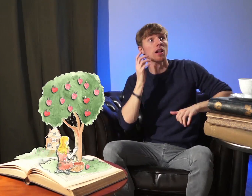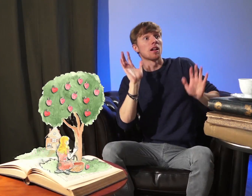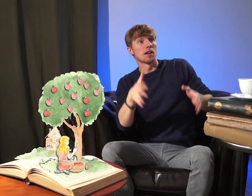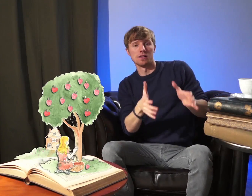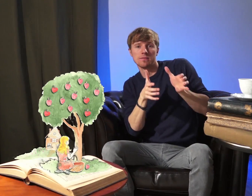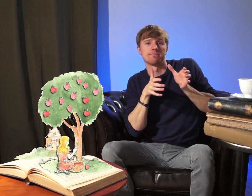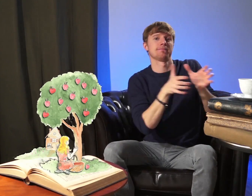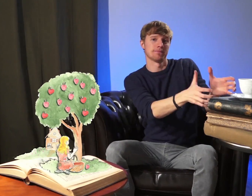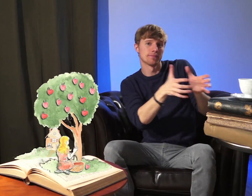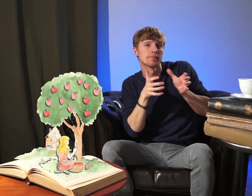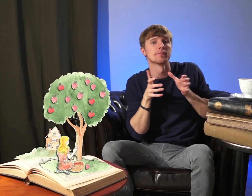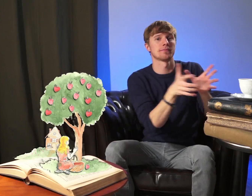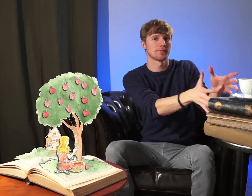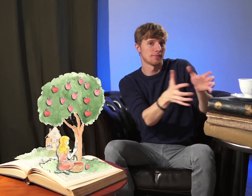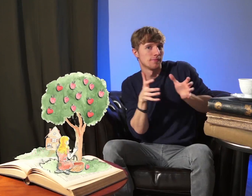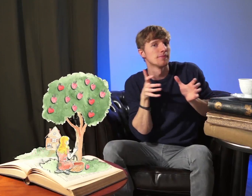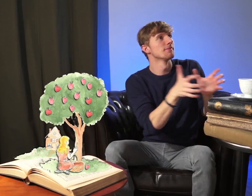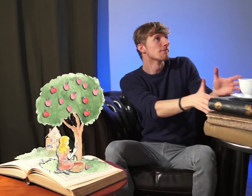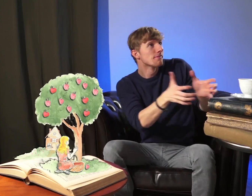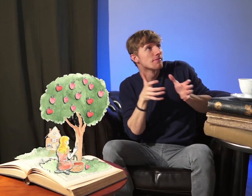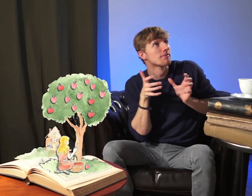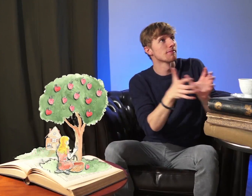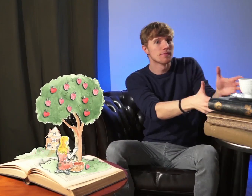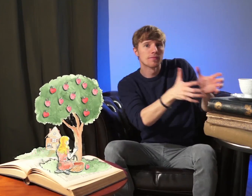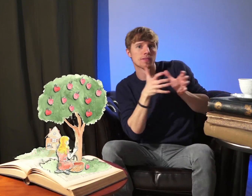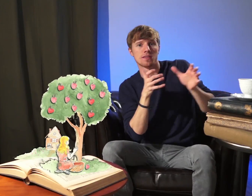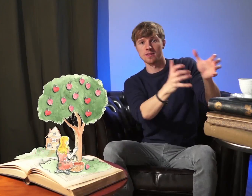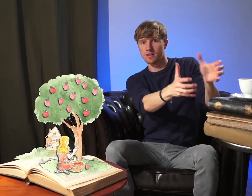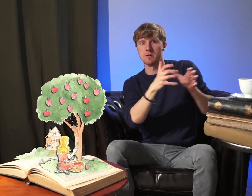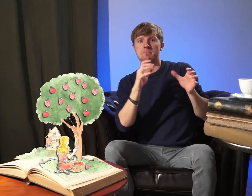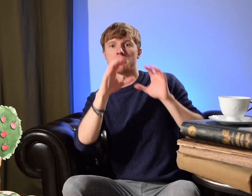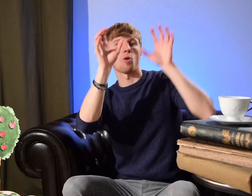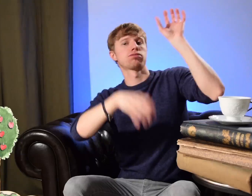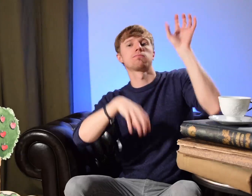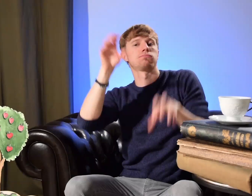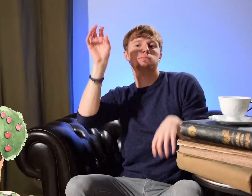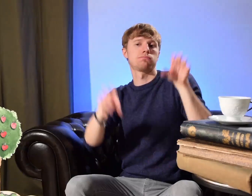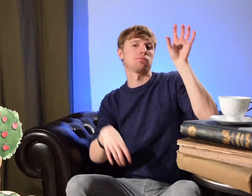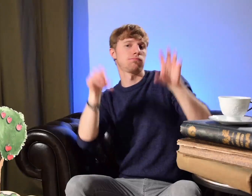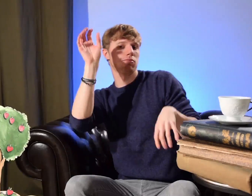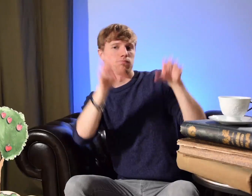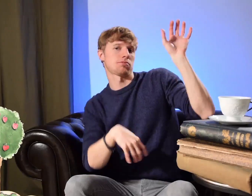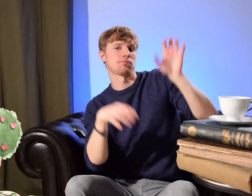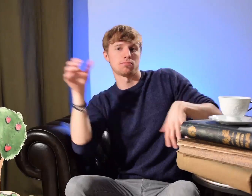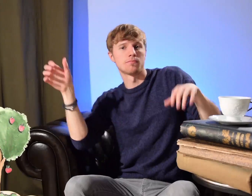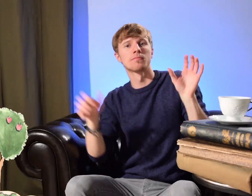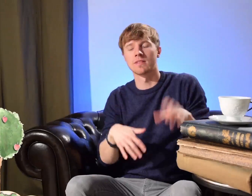So the girl gave the tree a good shake and all the apples came down.